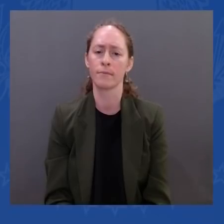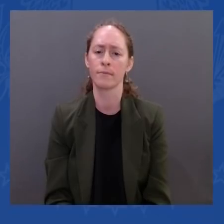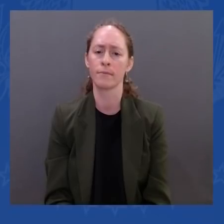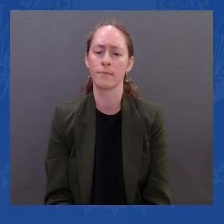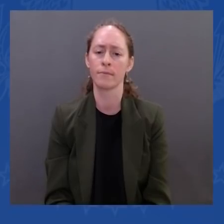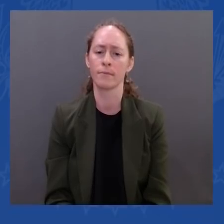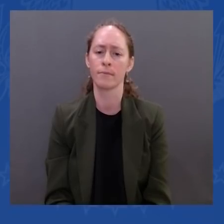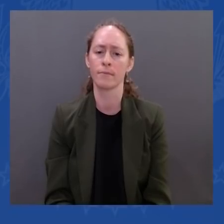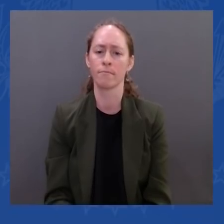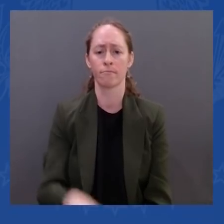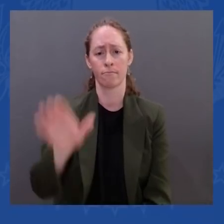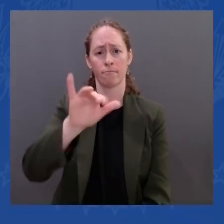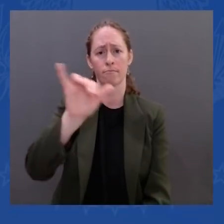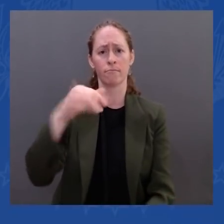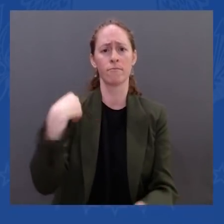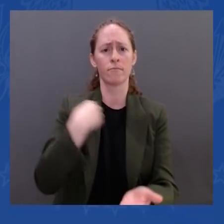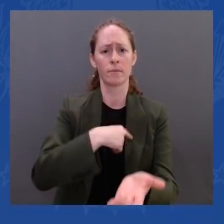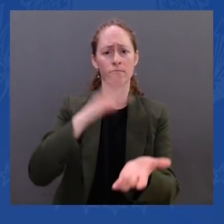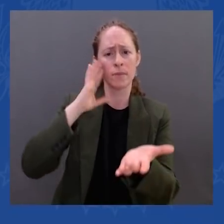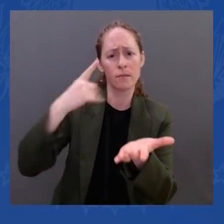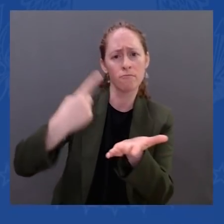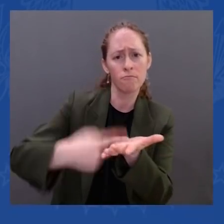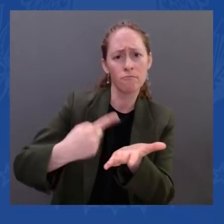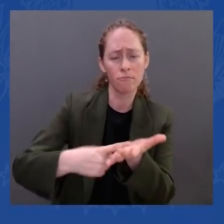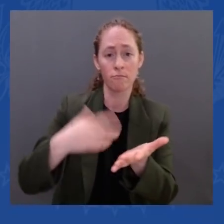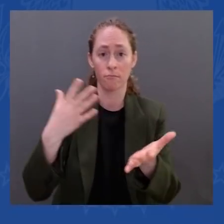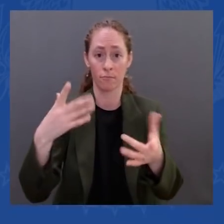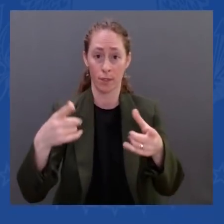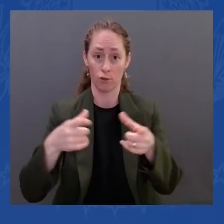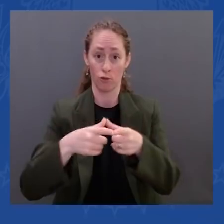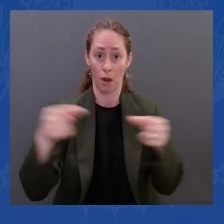President Biden strongly supported my determination.